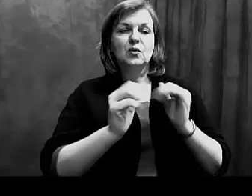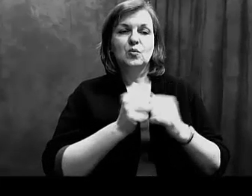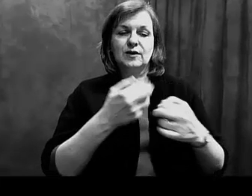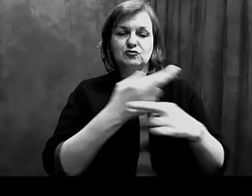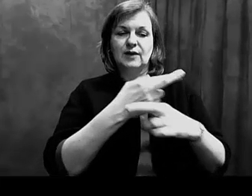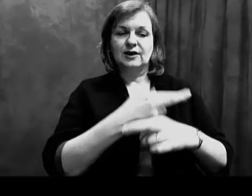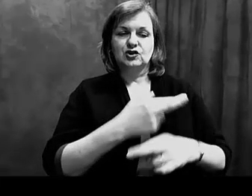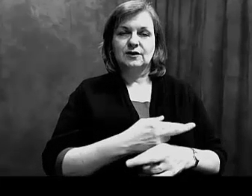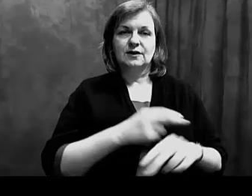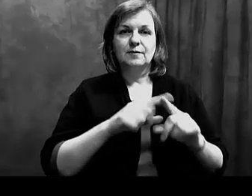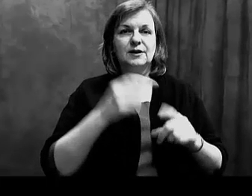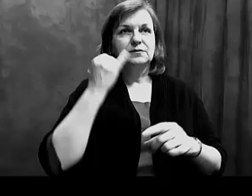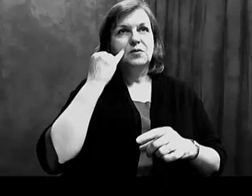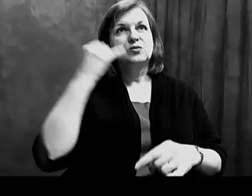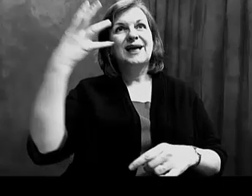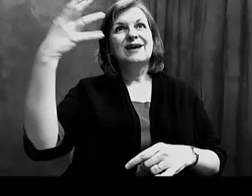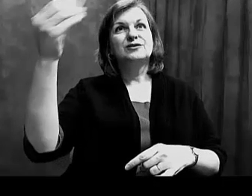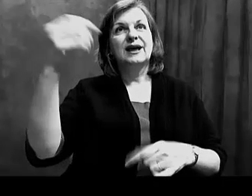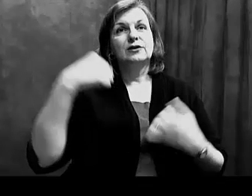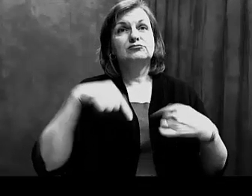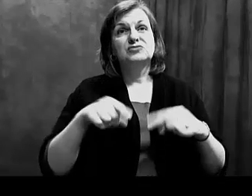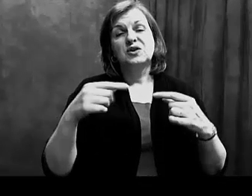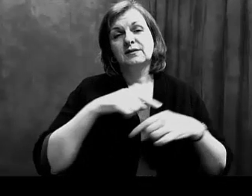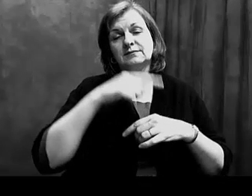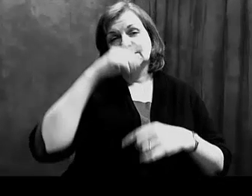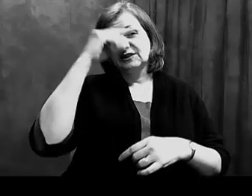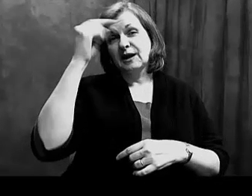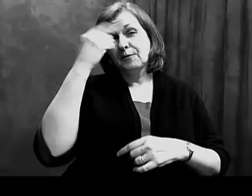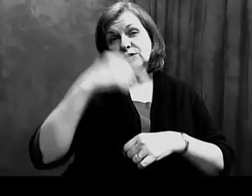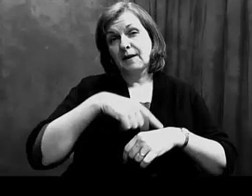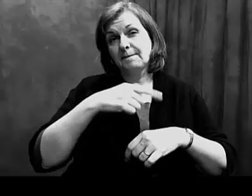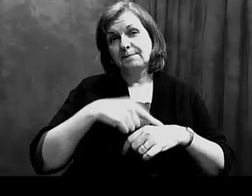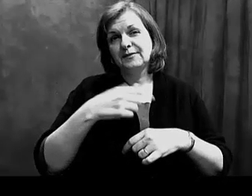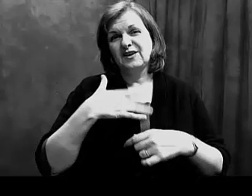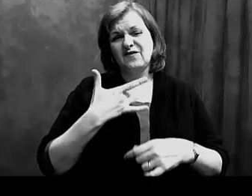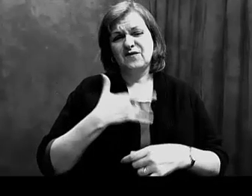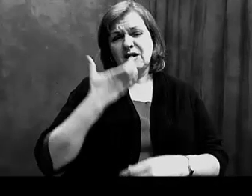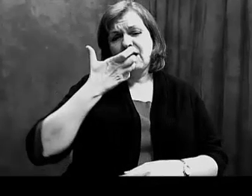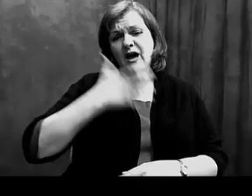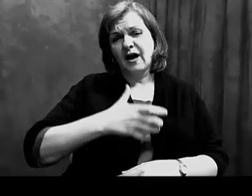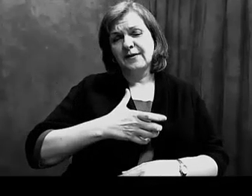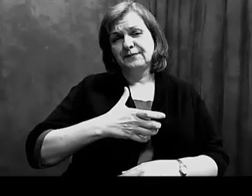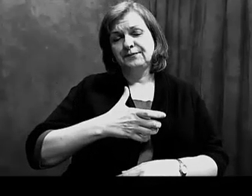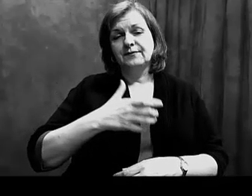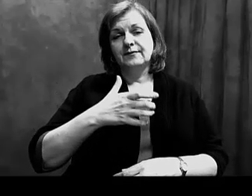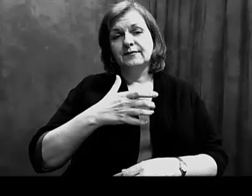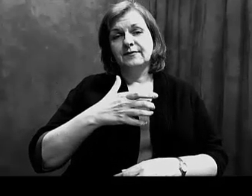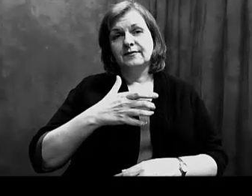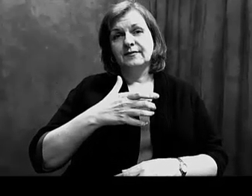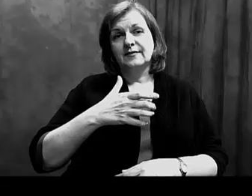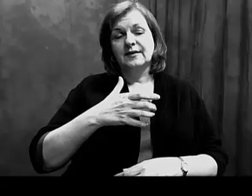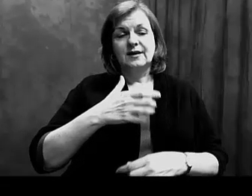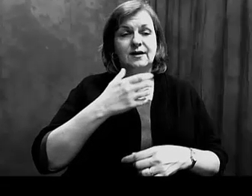but as you get warm outside in the summertime that production of energy along